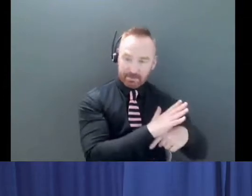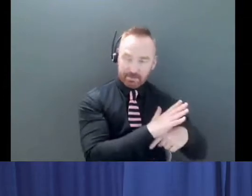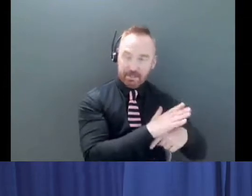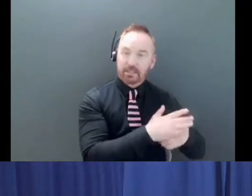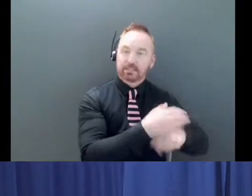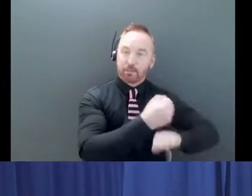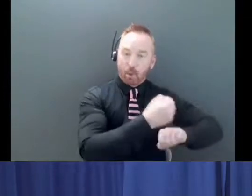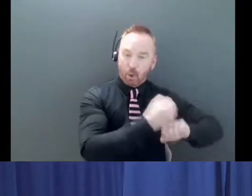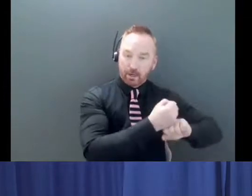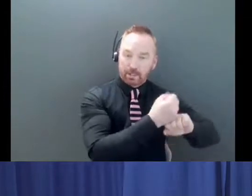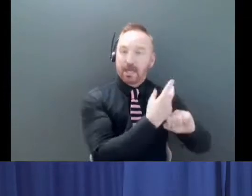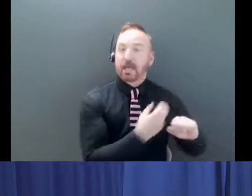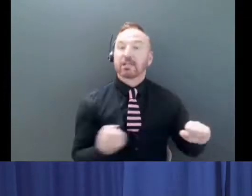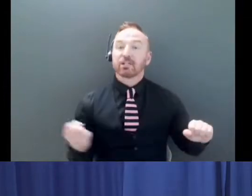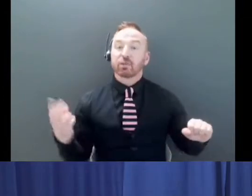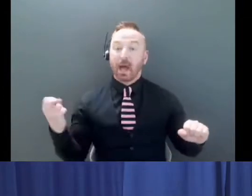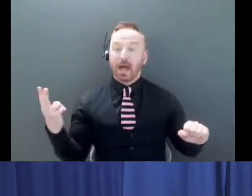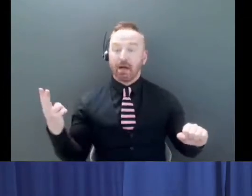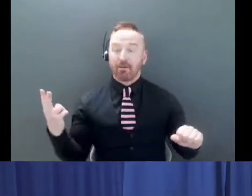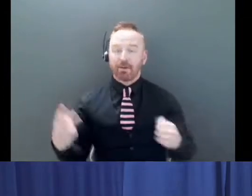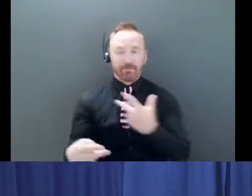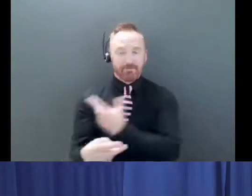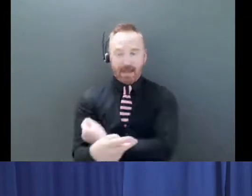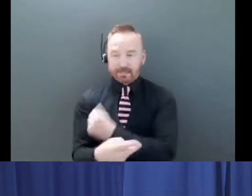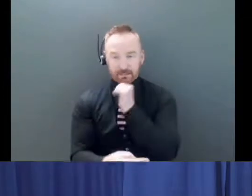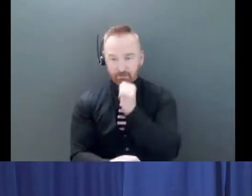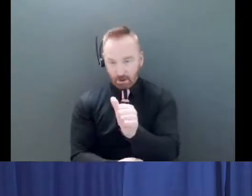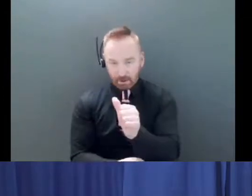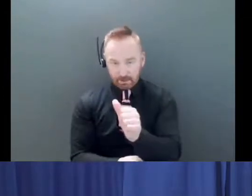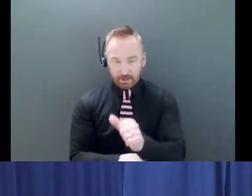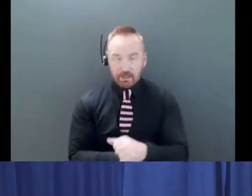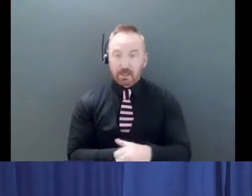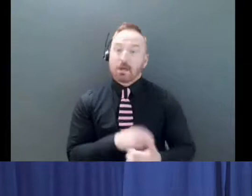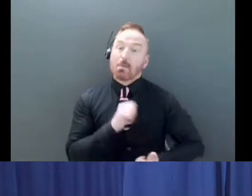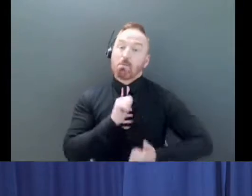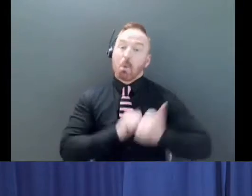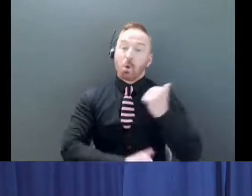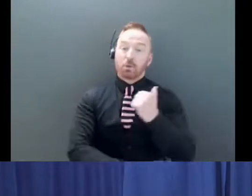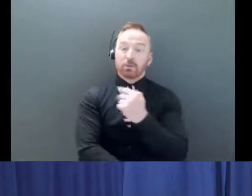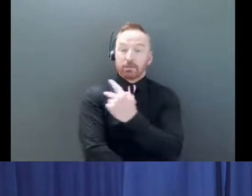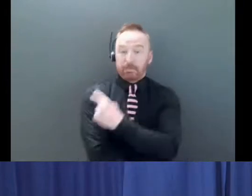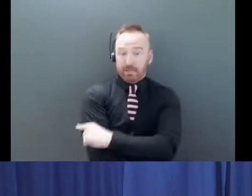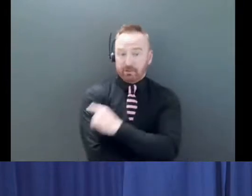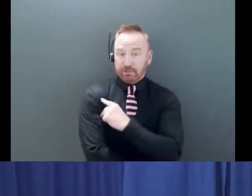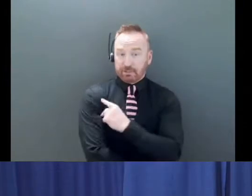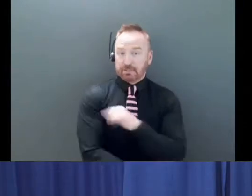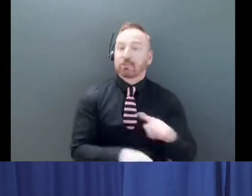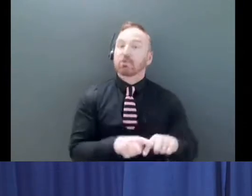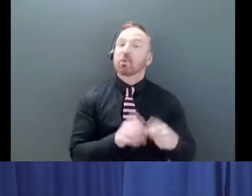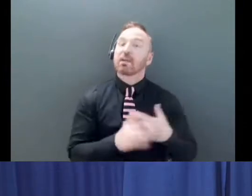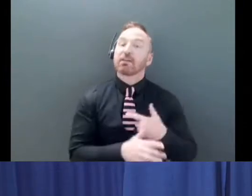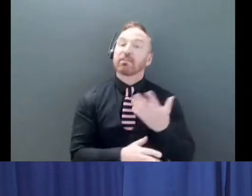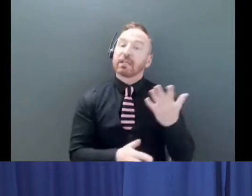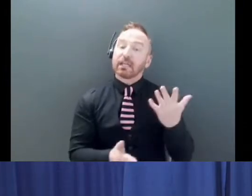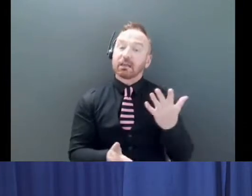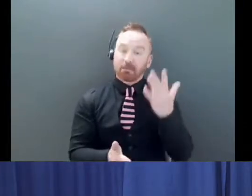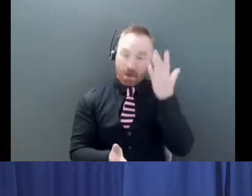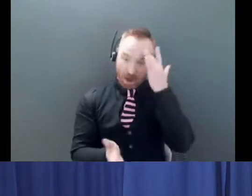still presently in hospital care down south. In our situation, 85% of our